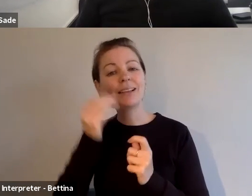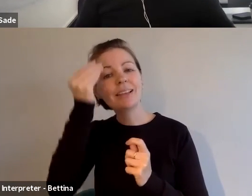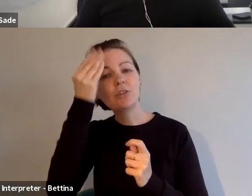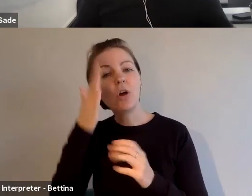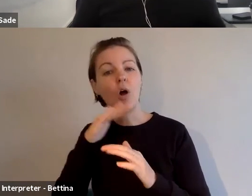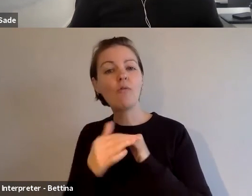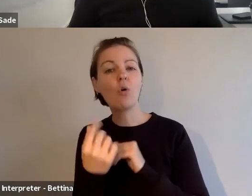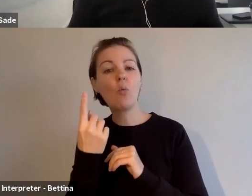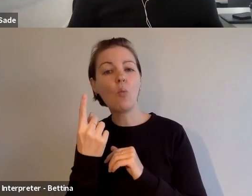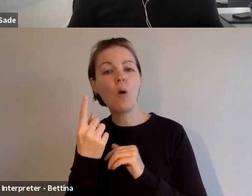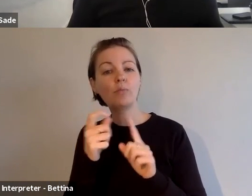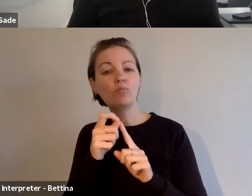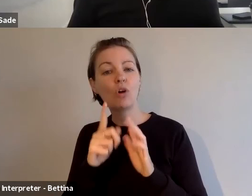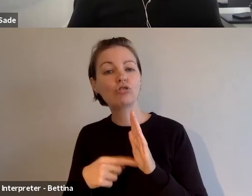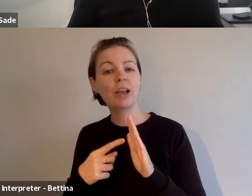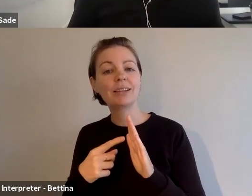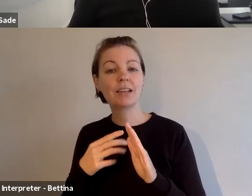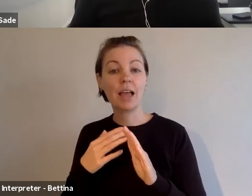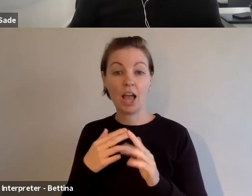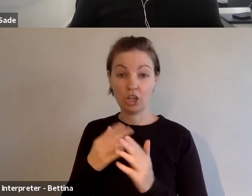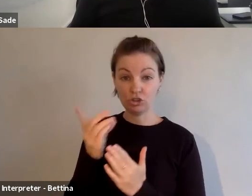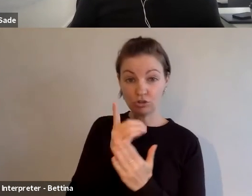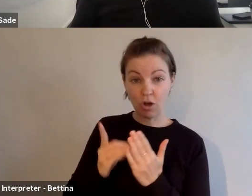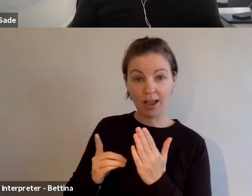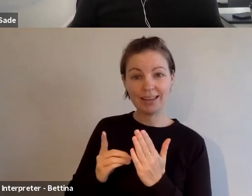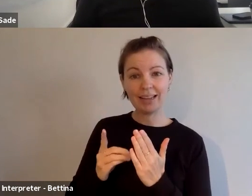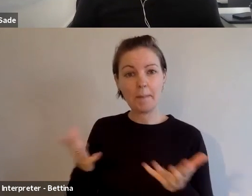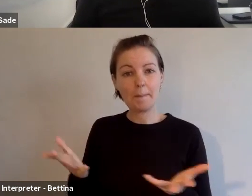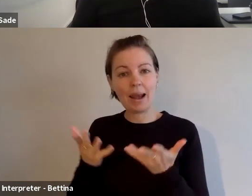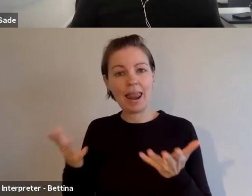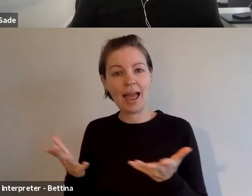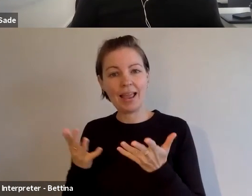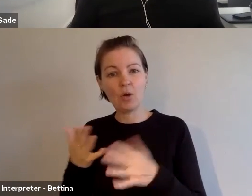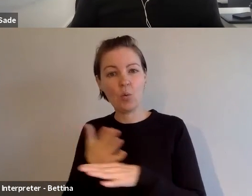play and art-based workshops for very young children.